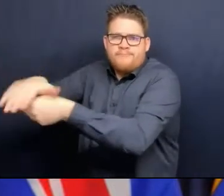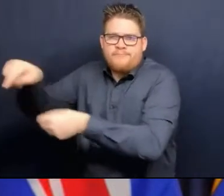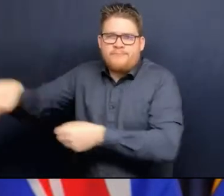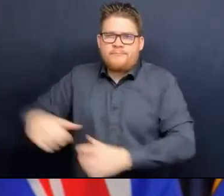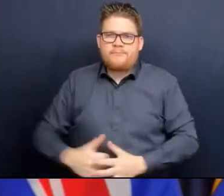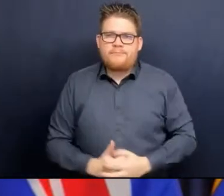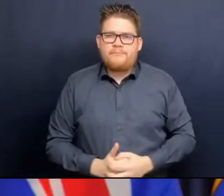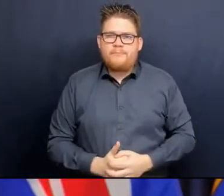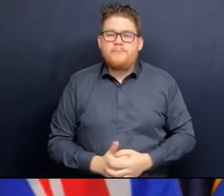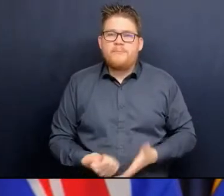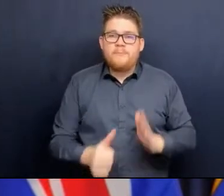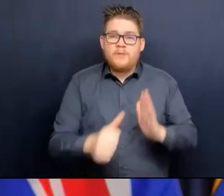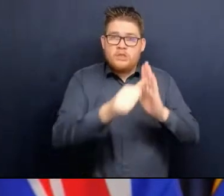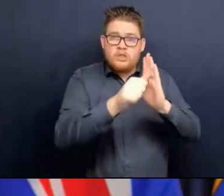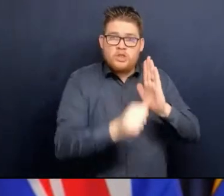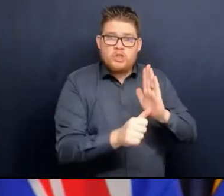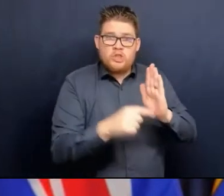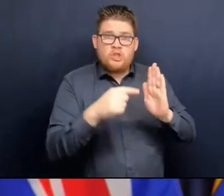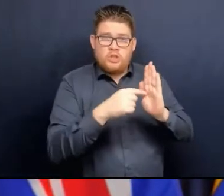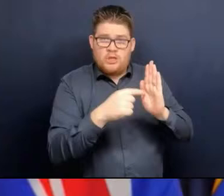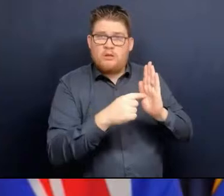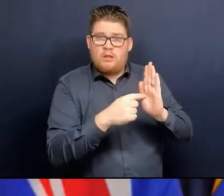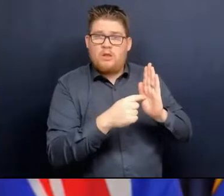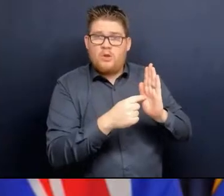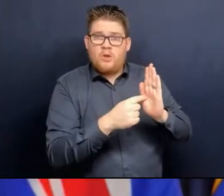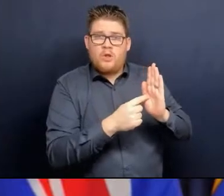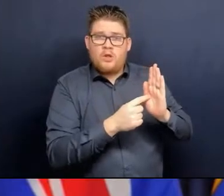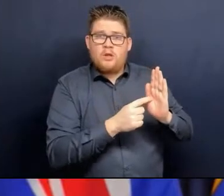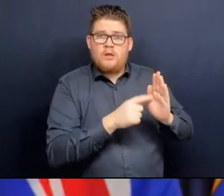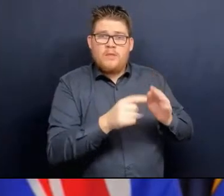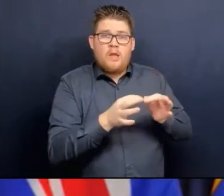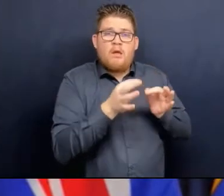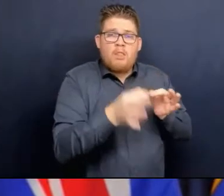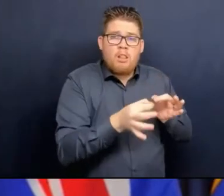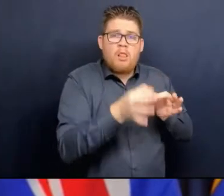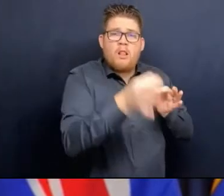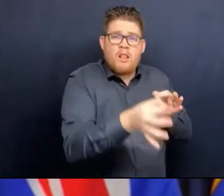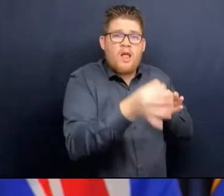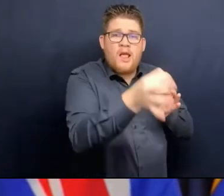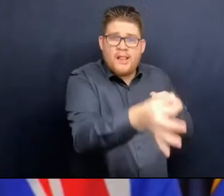of surgical renewal we had because of the work of healthcare workers, fewer people